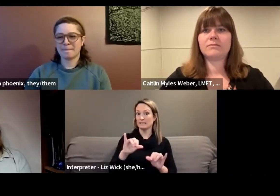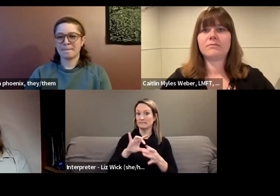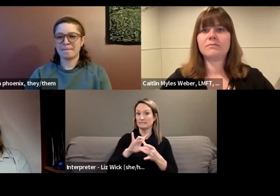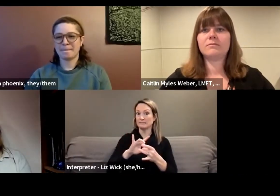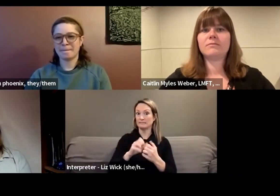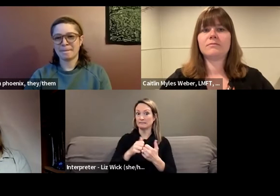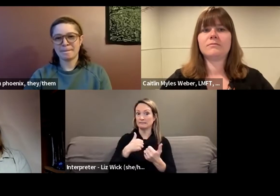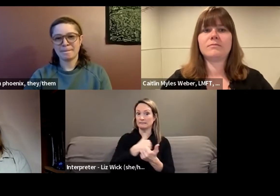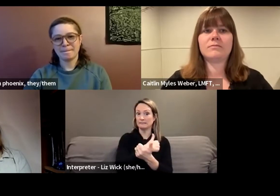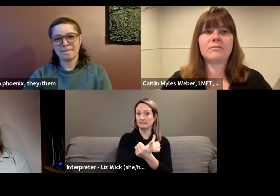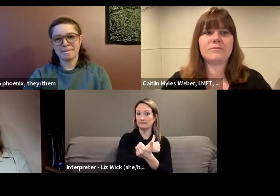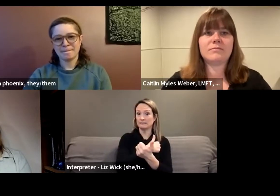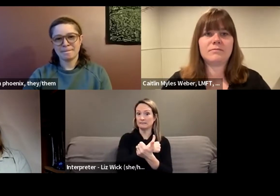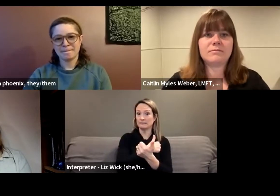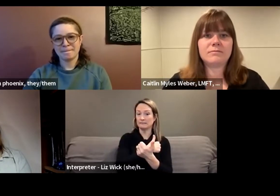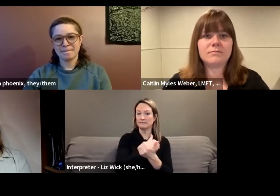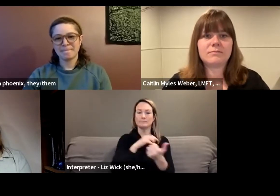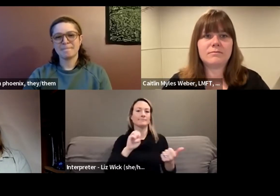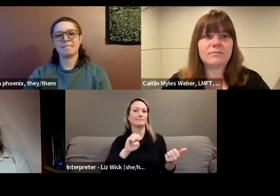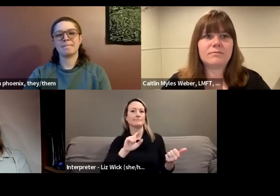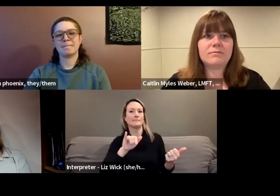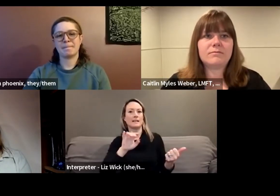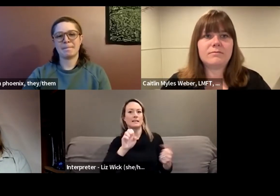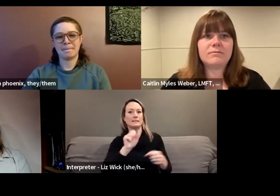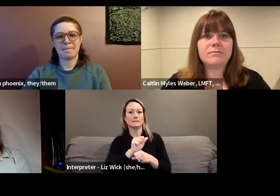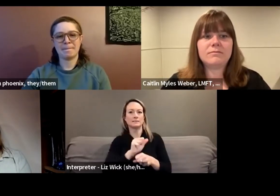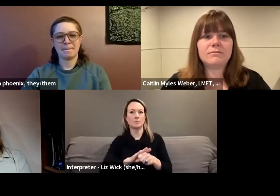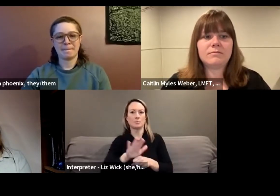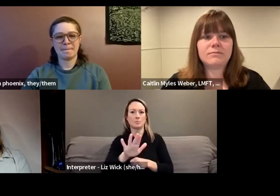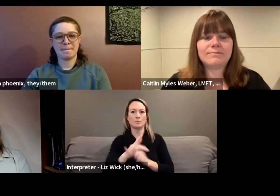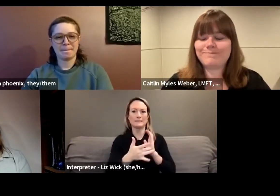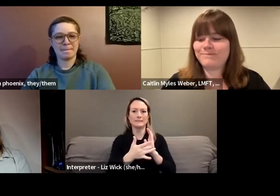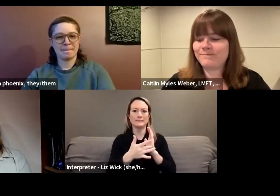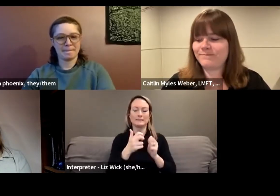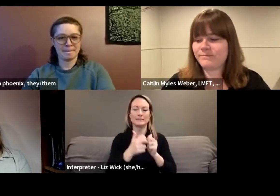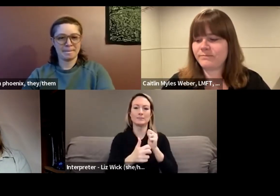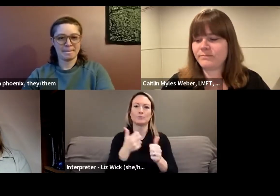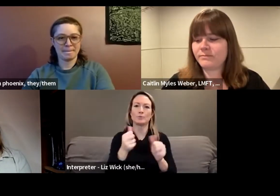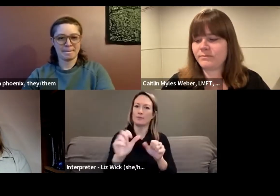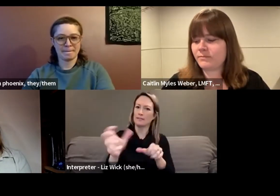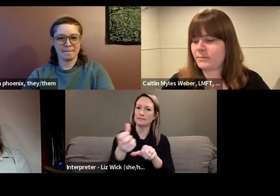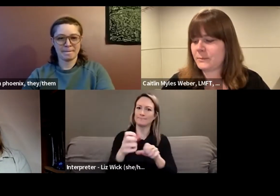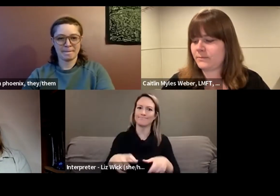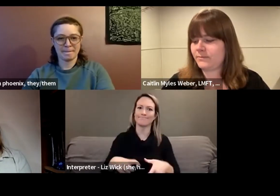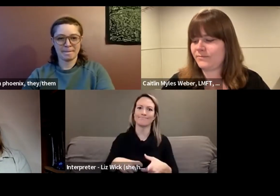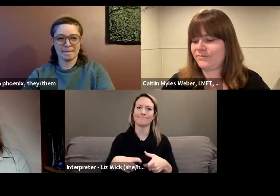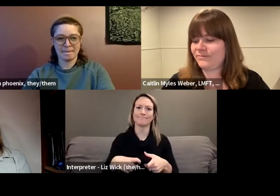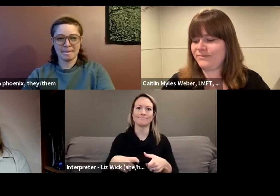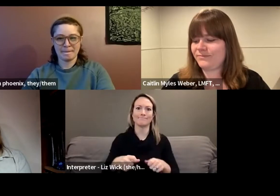[Shelley] Ellice is working on her tech issues. We're trying to get her back online. Excellent, thank you.